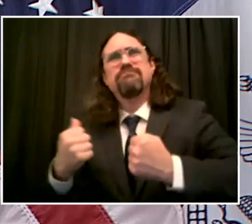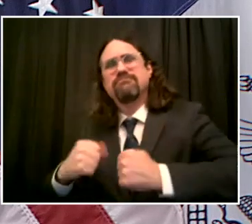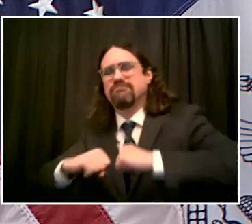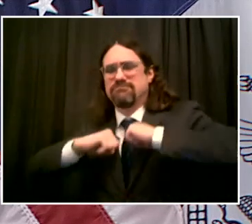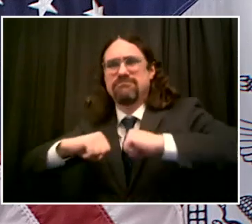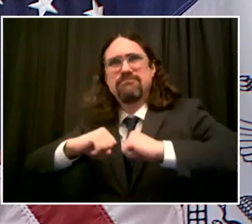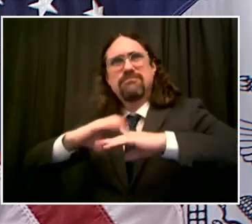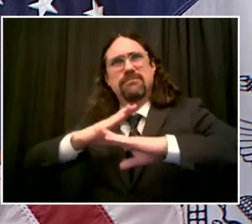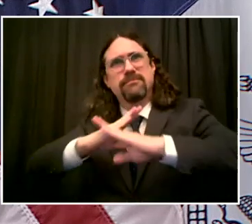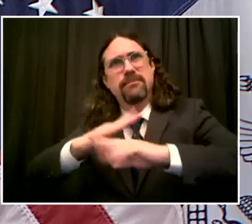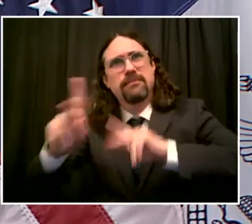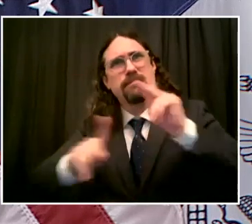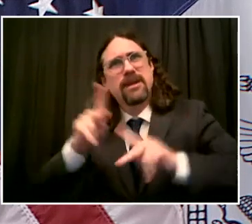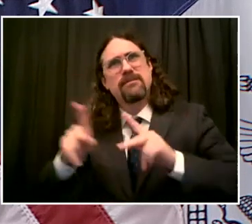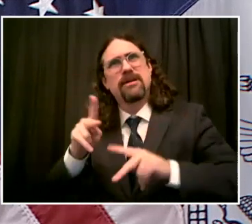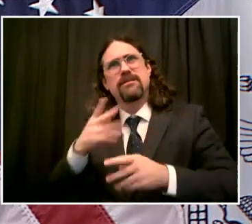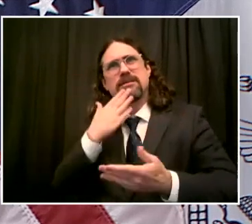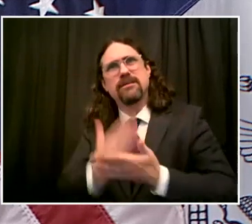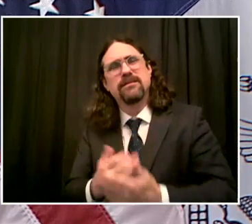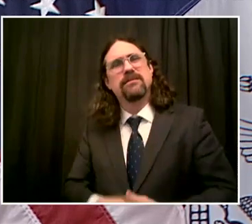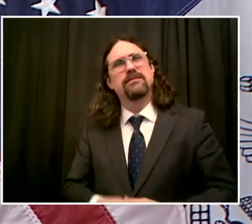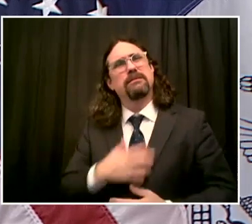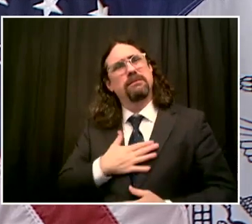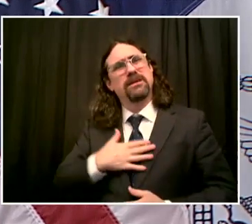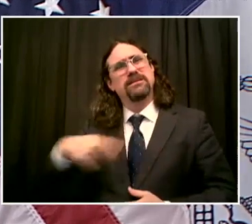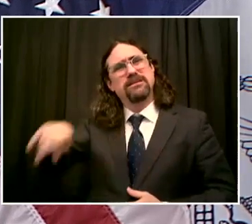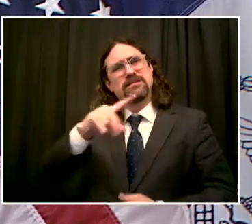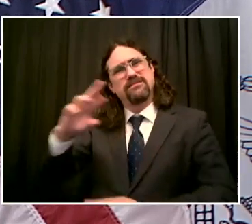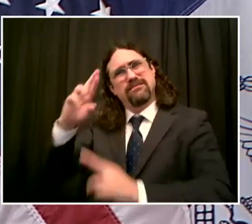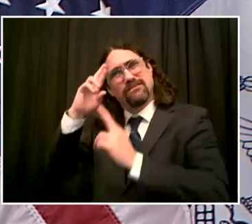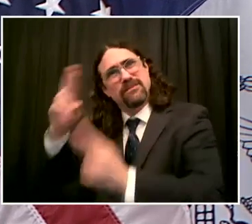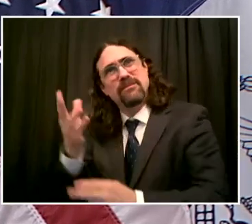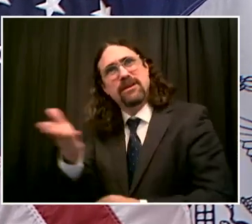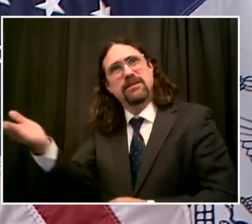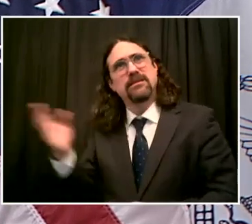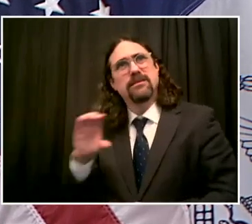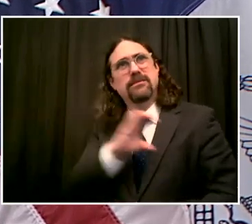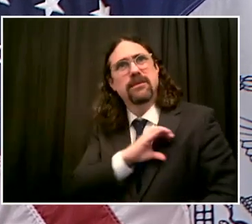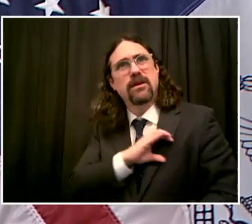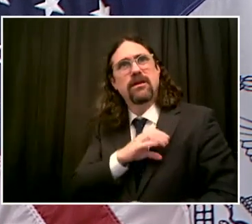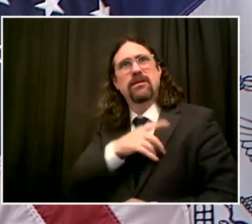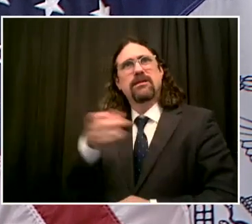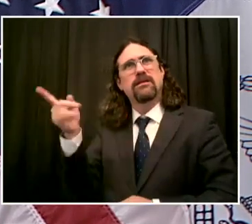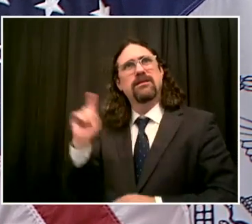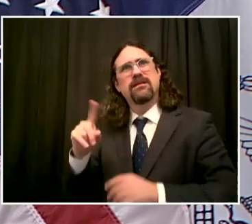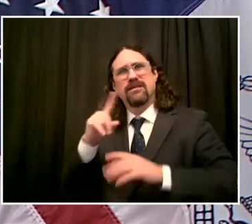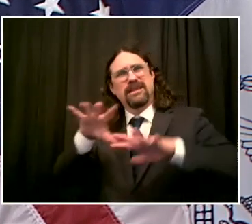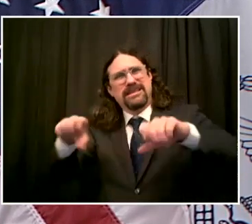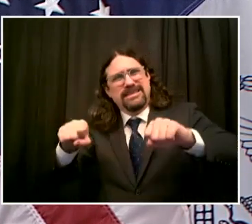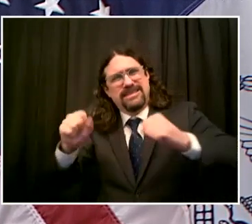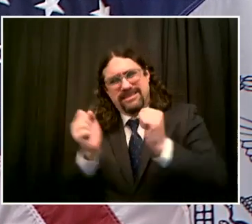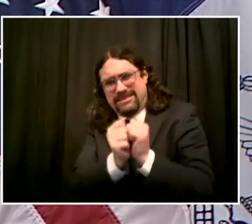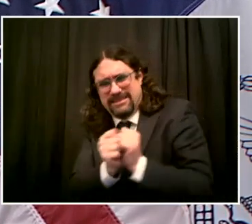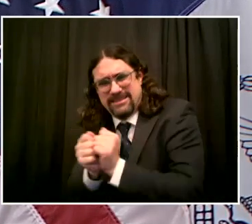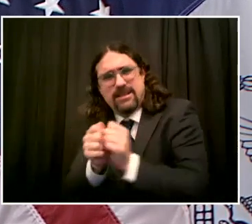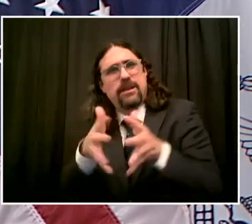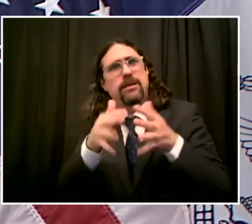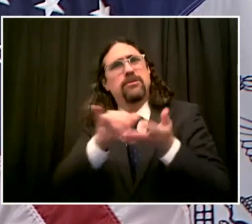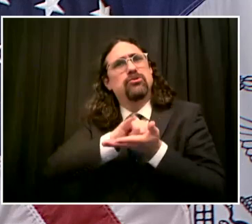FORCE. PROTECTING US EVY ERSINGLE DAY. THEY NEED OUR SUPPOT RRIHGT